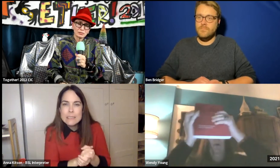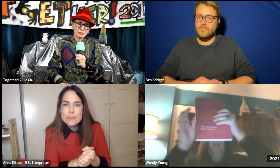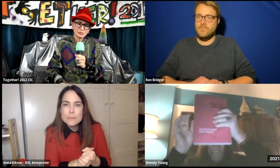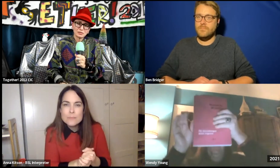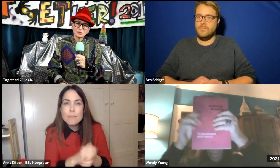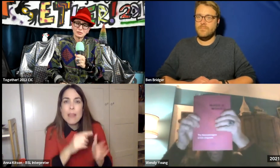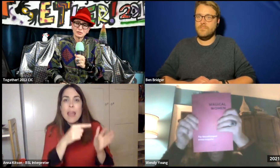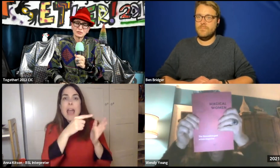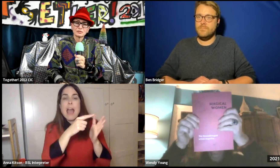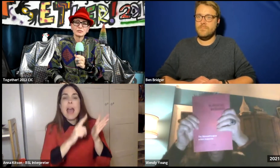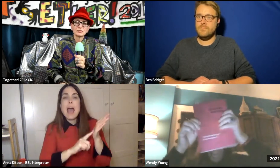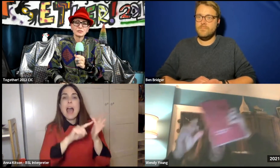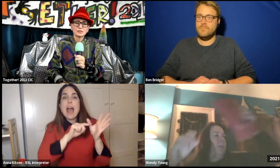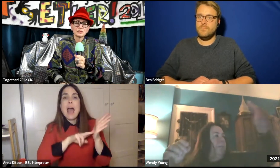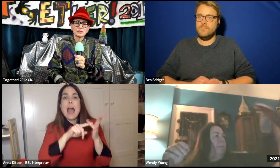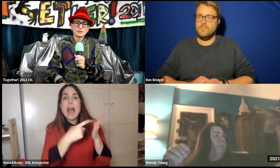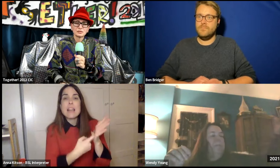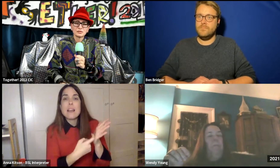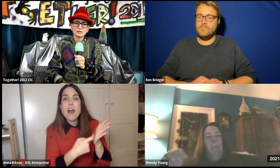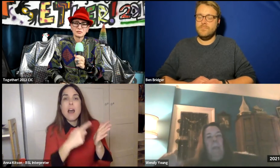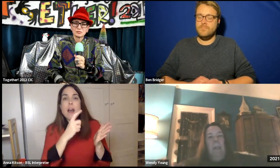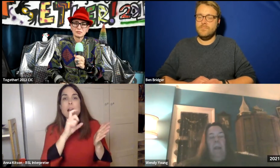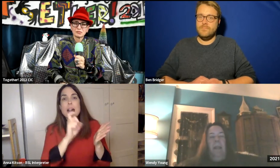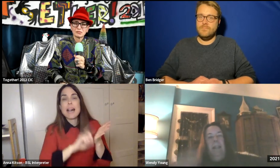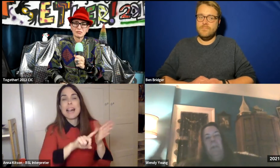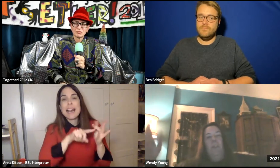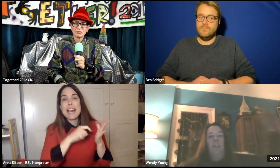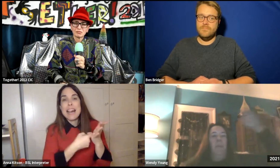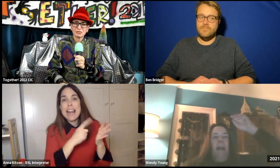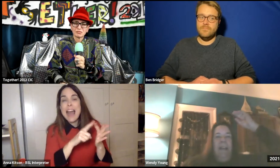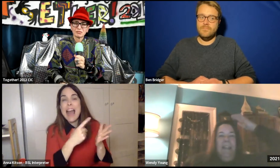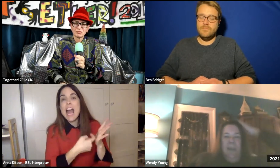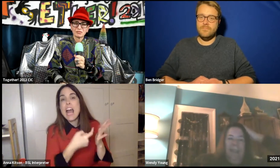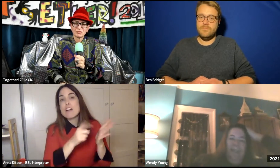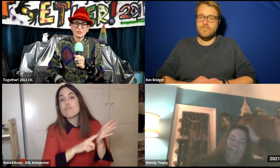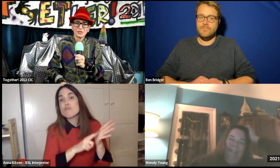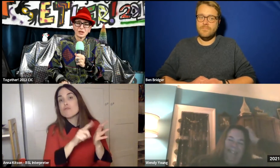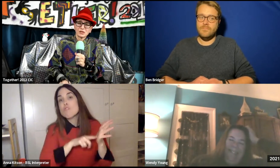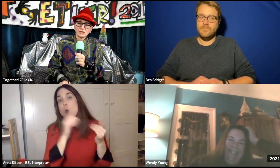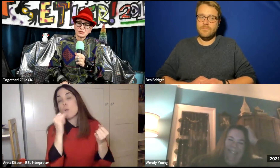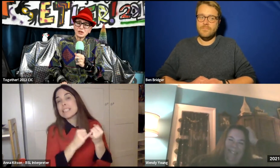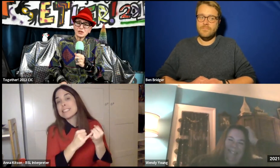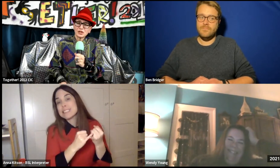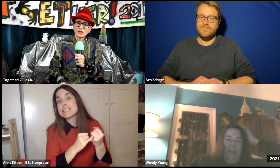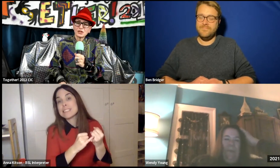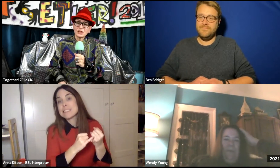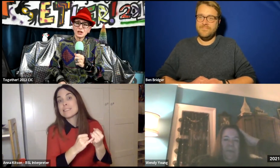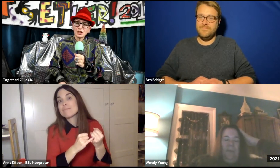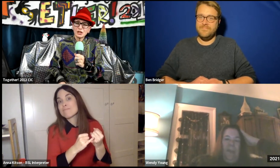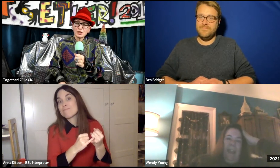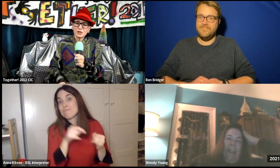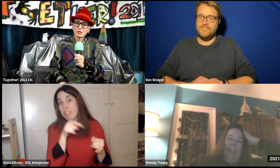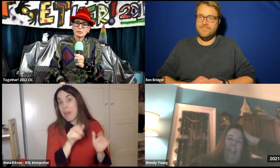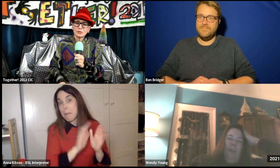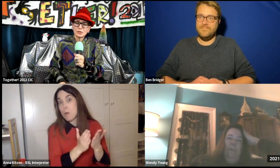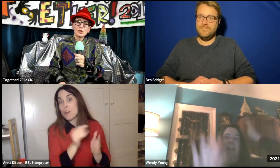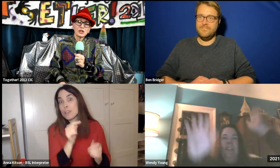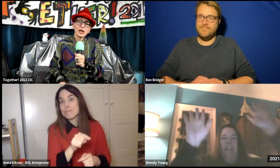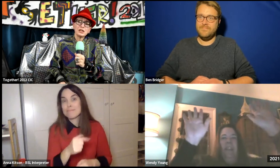Rowlands it was her, it's through that anyway. Fantastic. Thank you for listening.